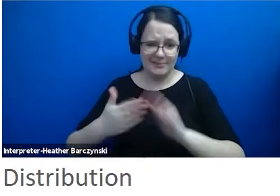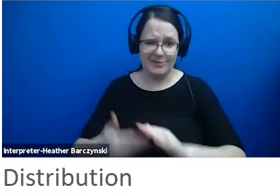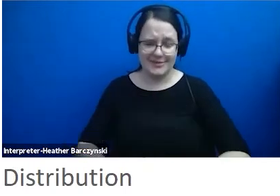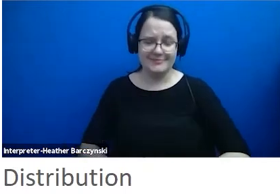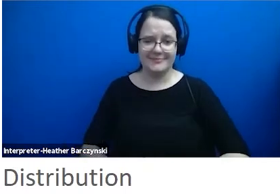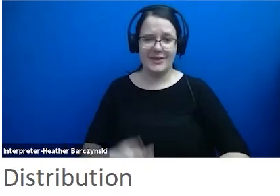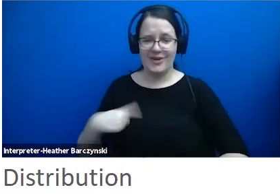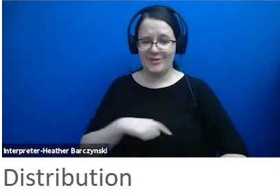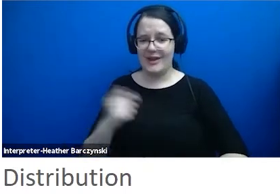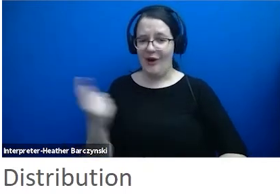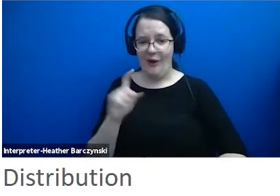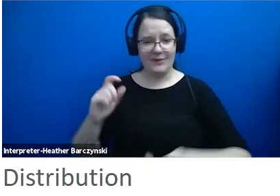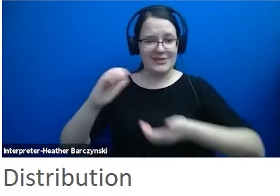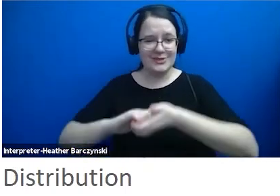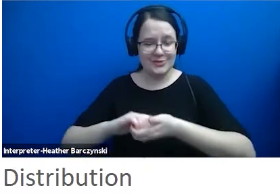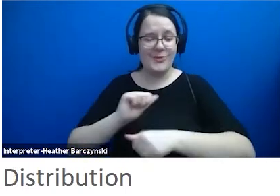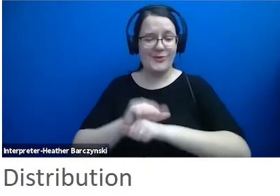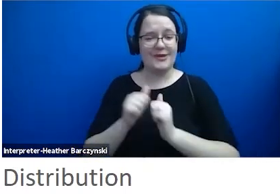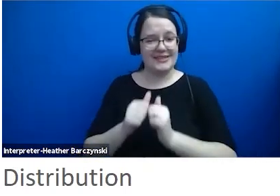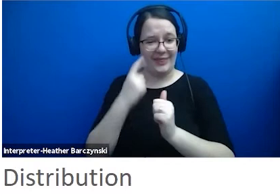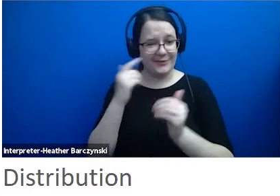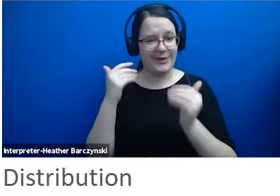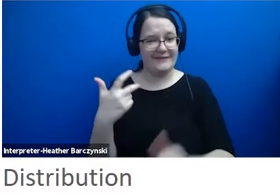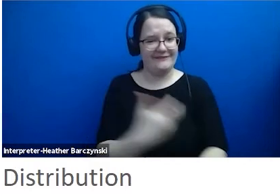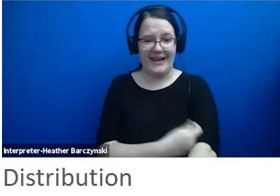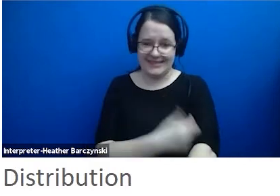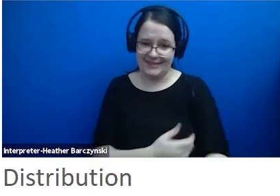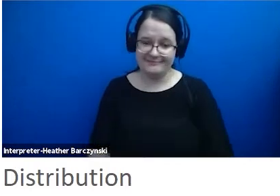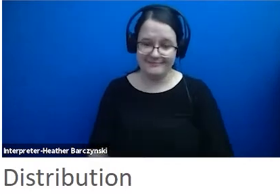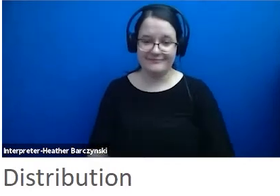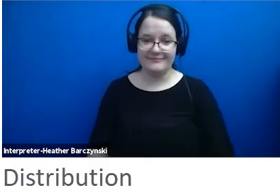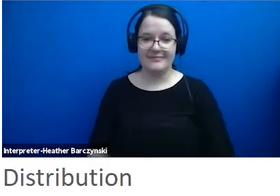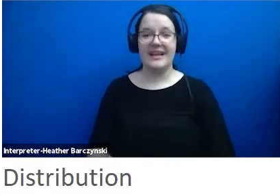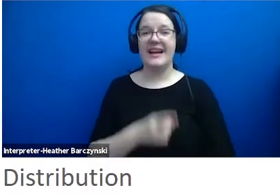to work together to get everyone vaccinated and these are just some of the players in our network